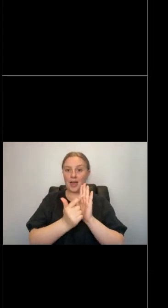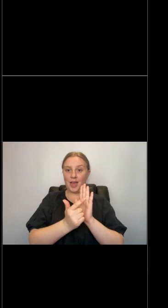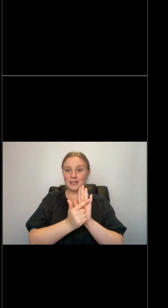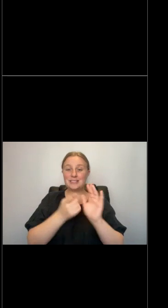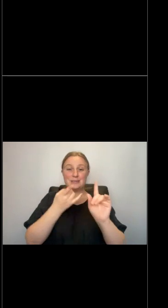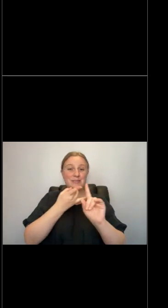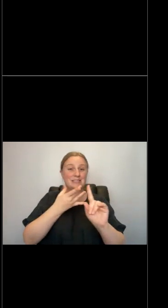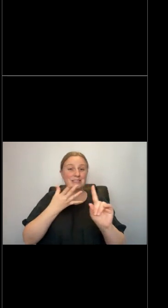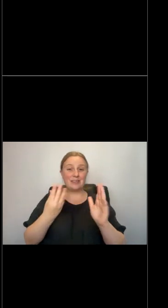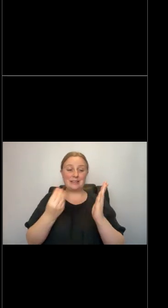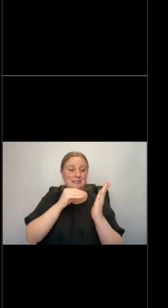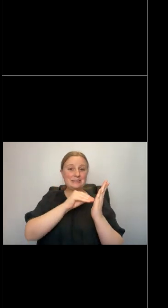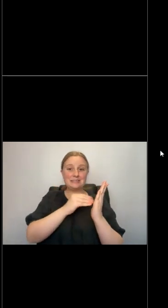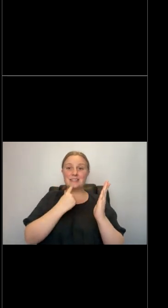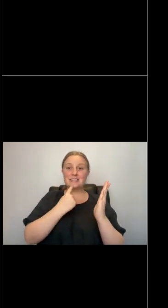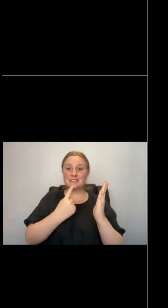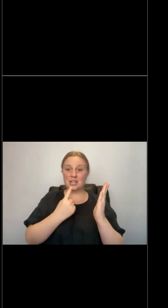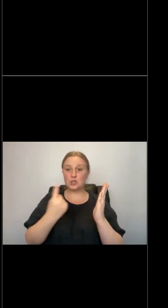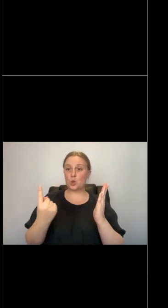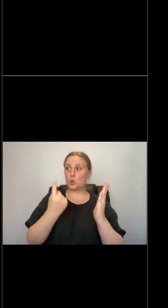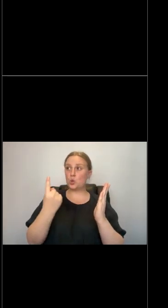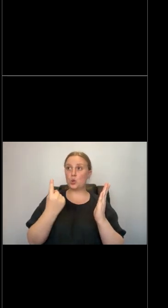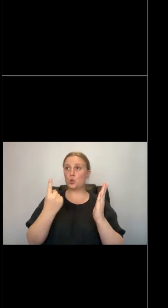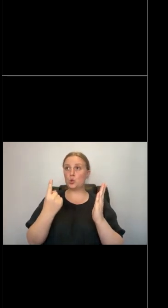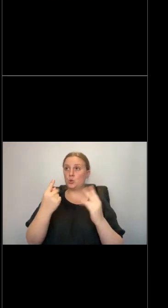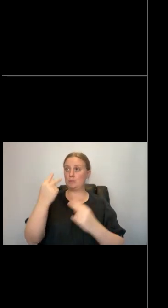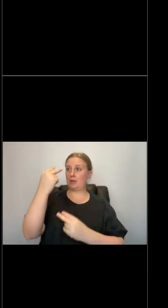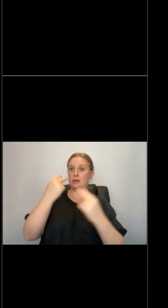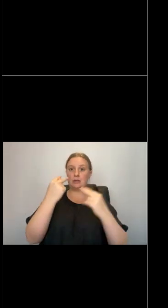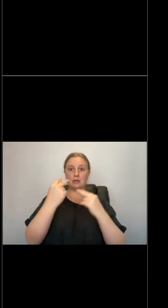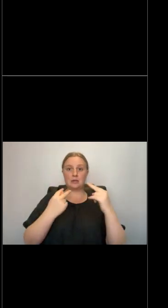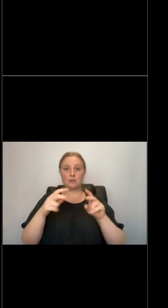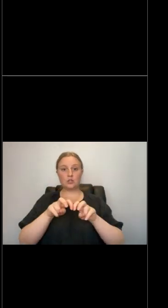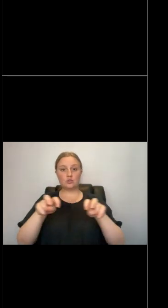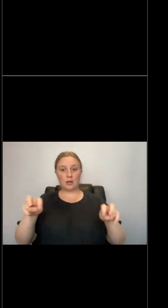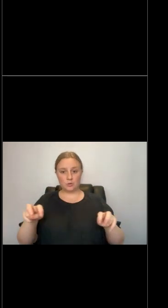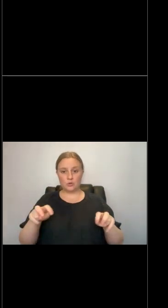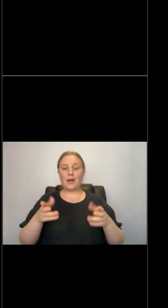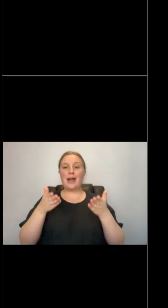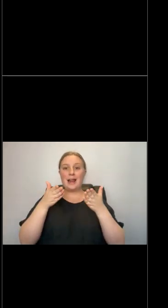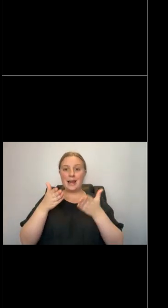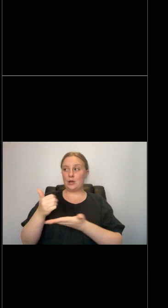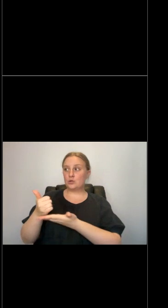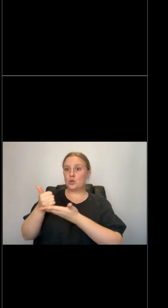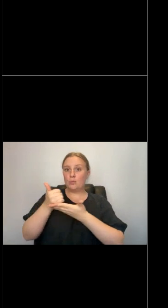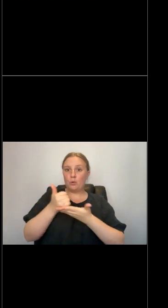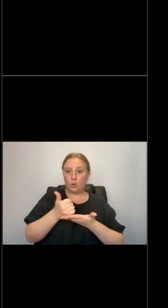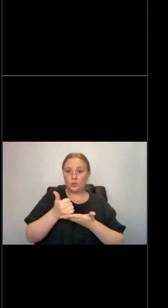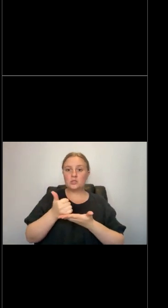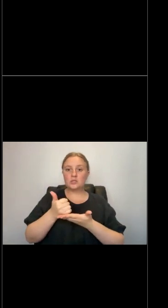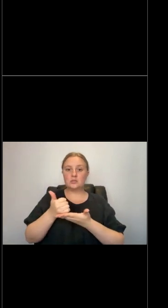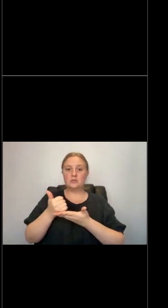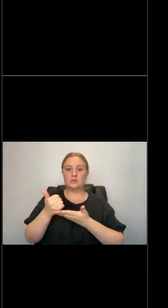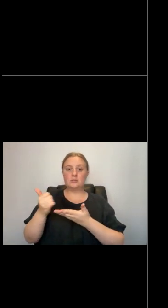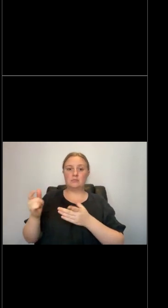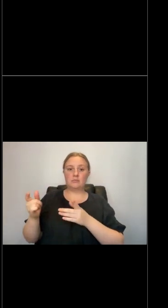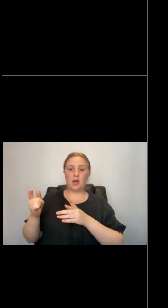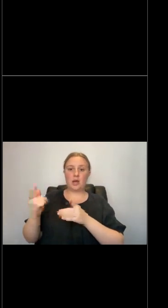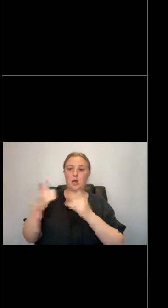may be represented by a nominated support person or lawyer or another person. And it's really important that where